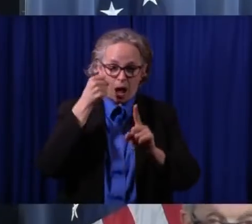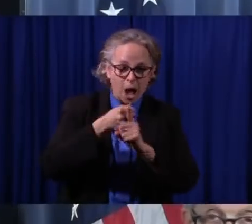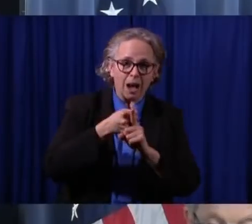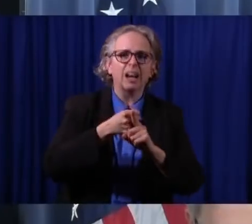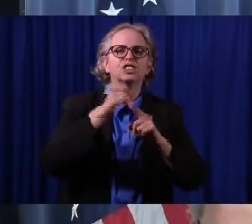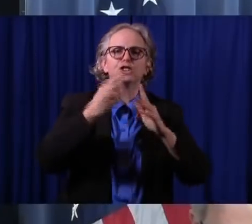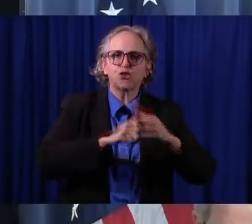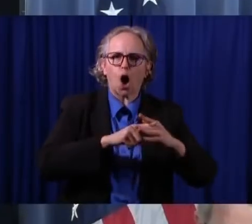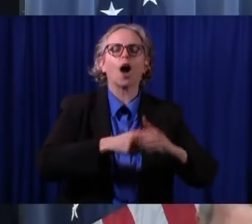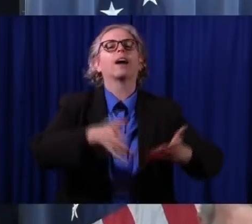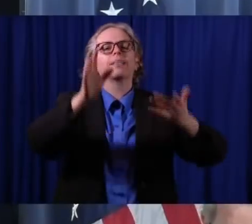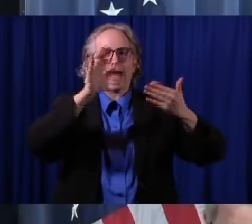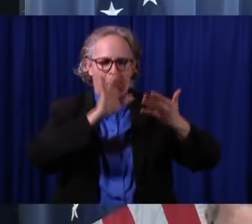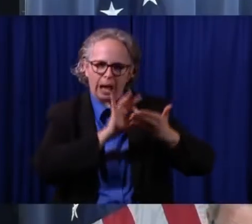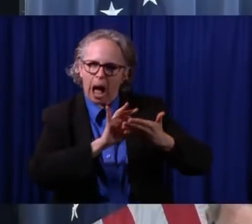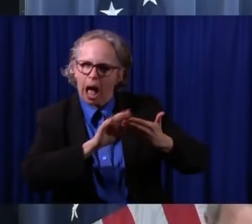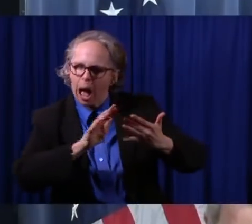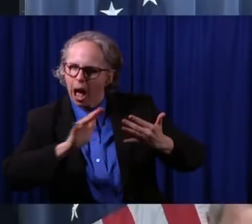BECAUSE THE DATA IS CAPTIVATED